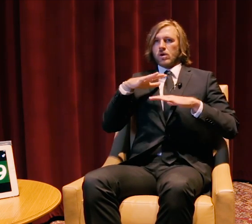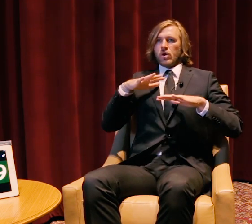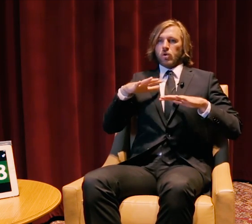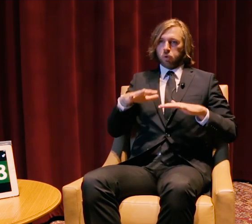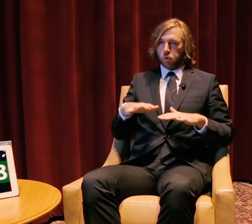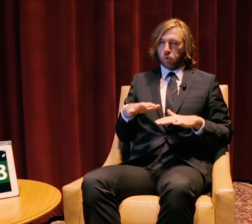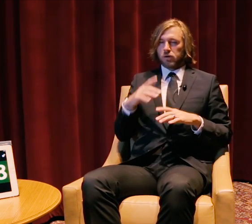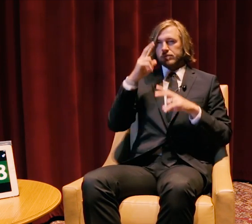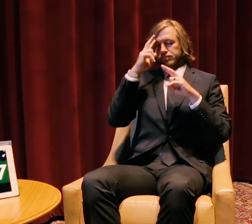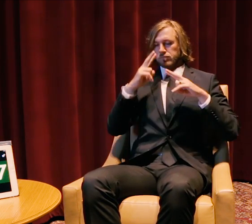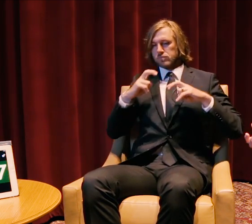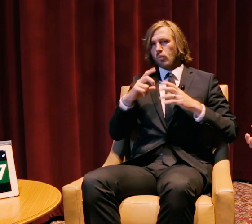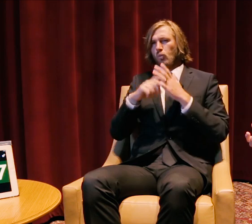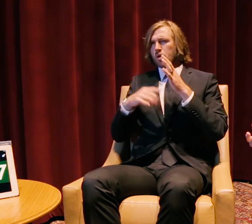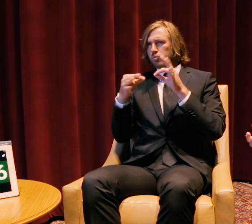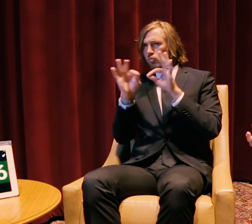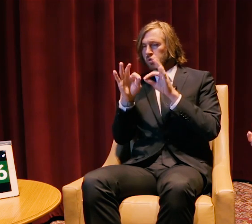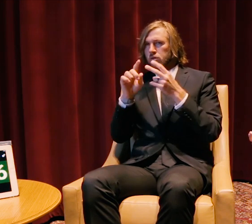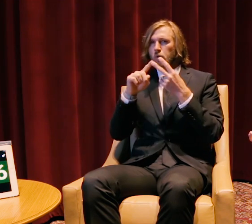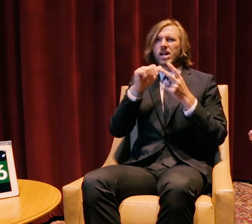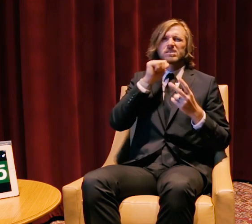and ask yourself what's important, what's not,